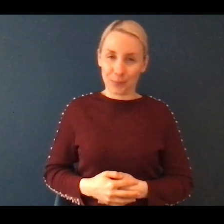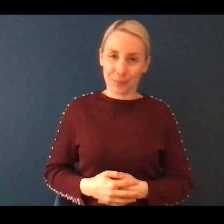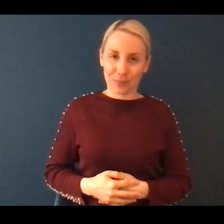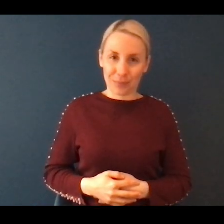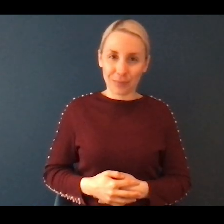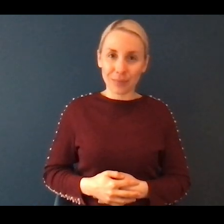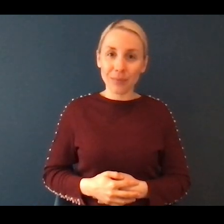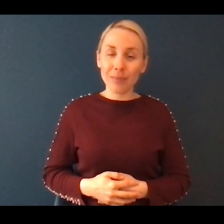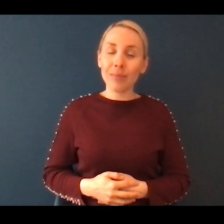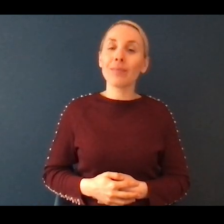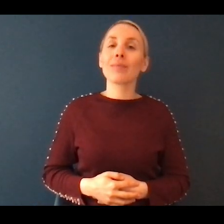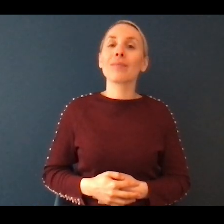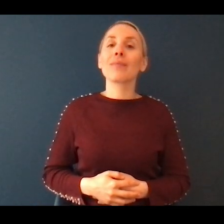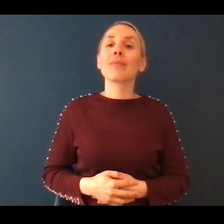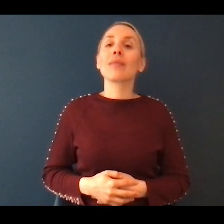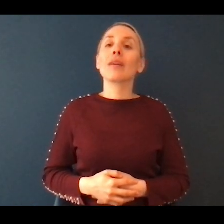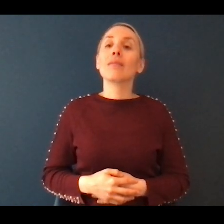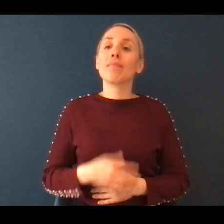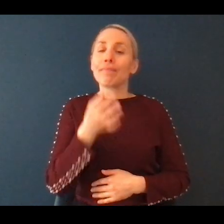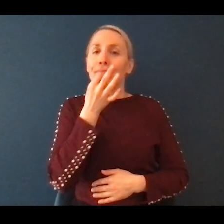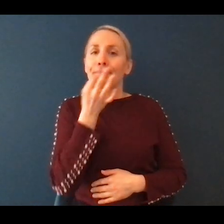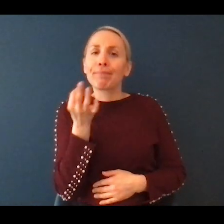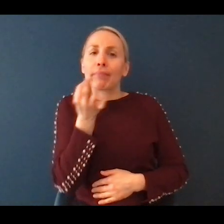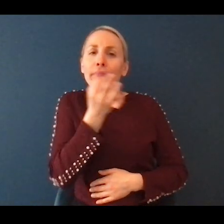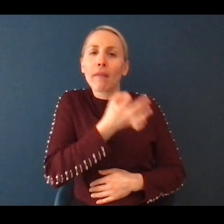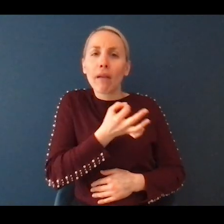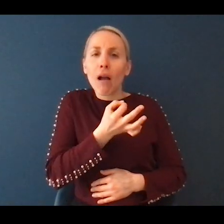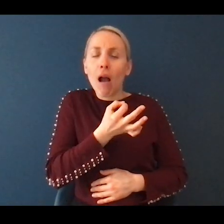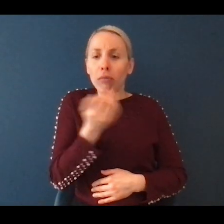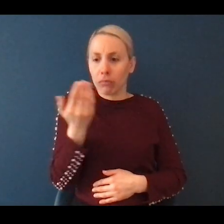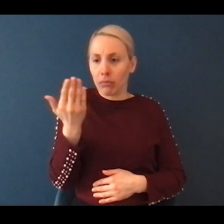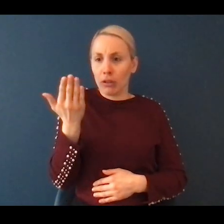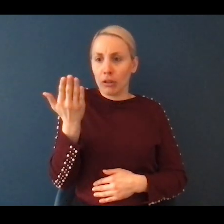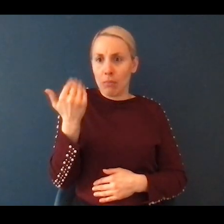whether you had a lot of experience applying to arts funding before whether it was something